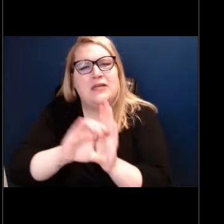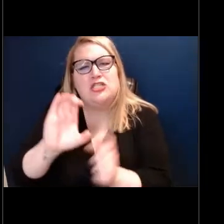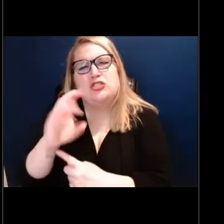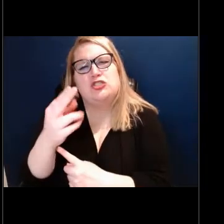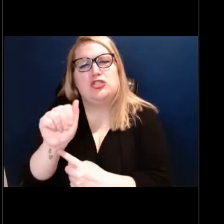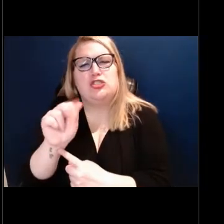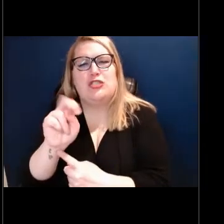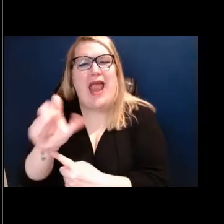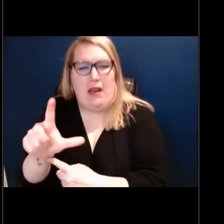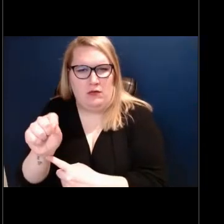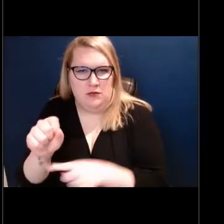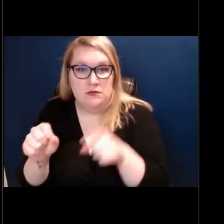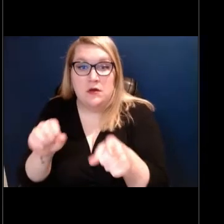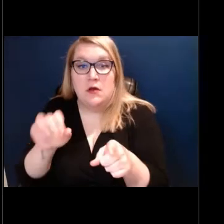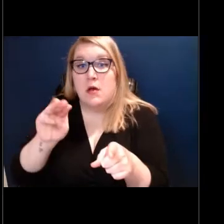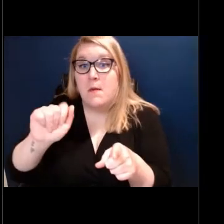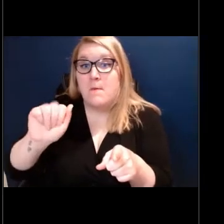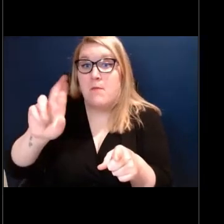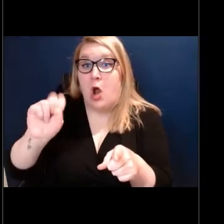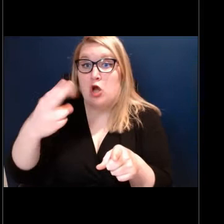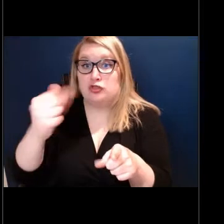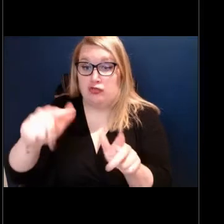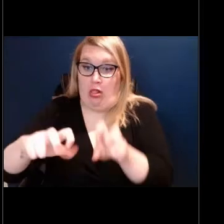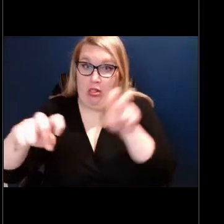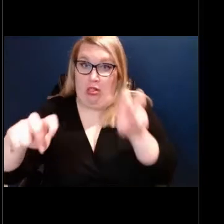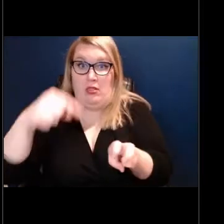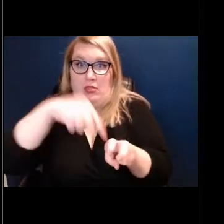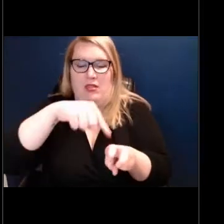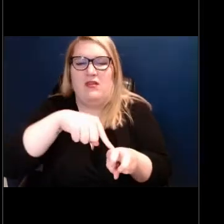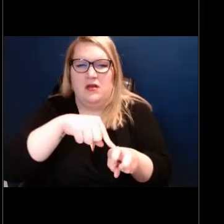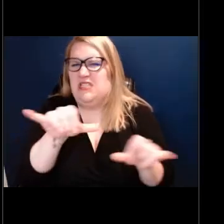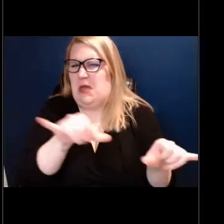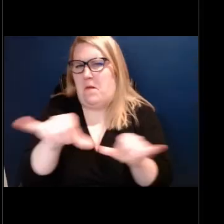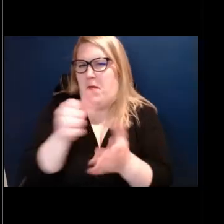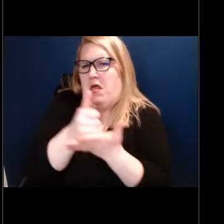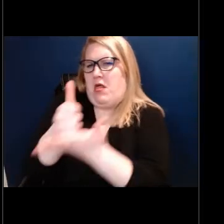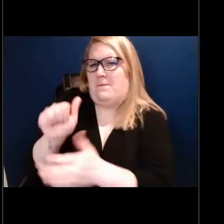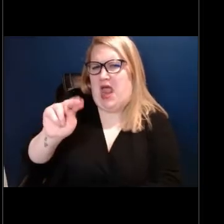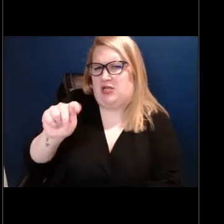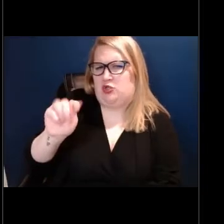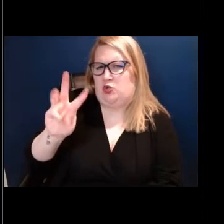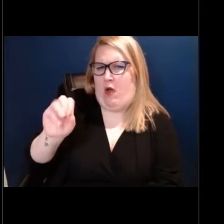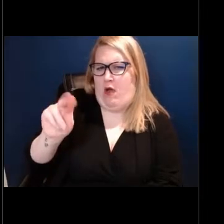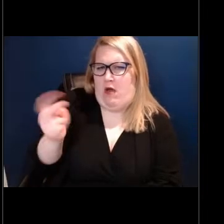And Marshall is also doing the same thing. He's helping out Antwon today and they're pretty busy monitoring